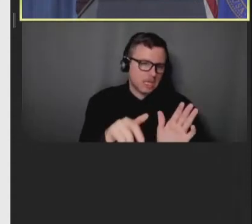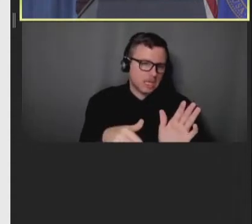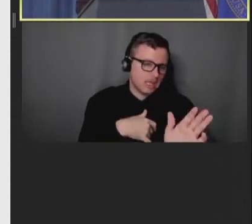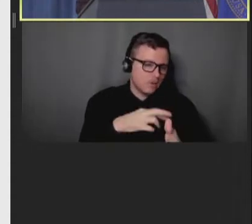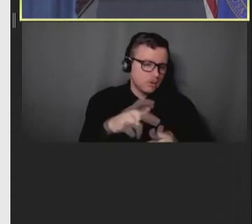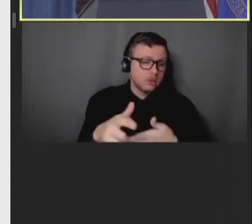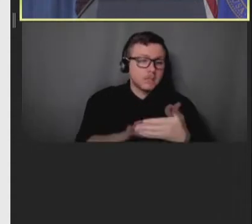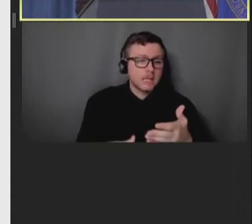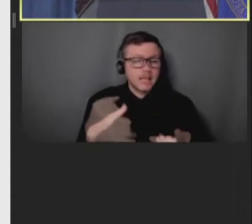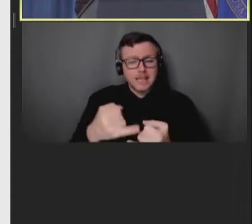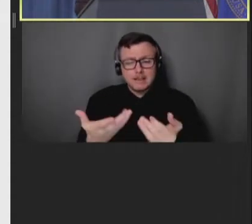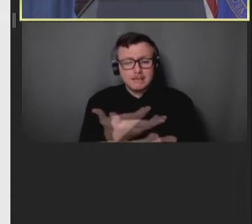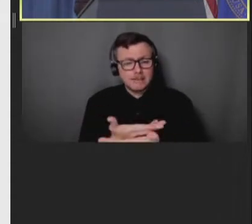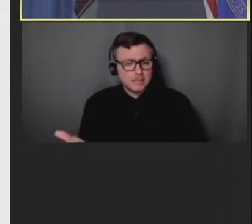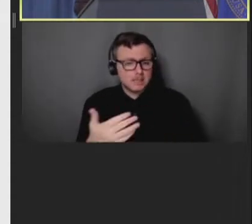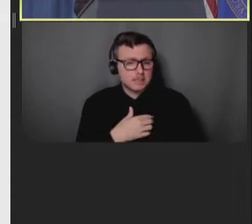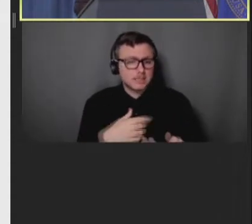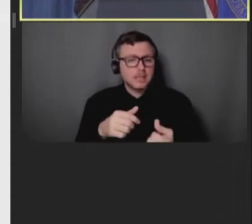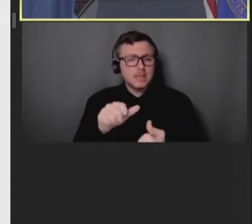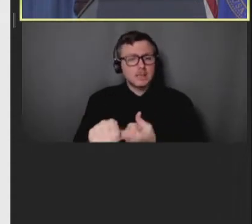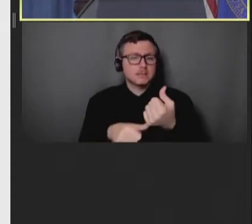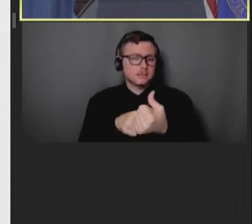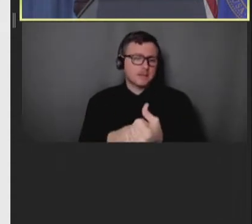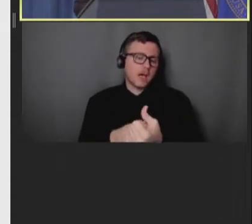Lastly, I just want to touch on the sublineages. This is day 29 results,